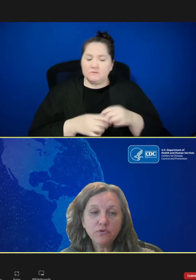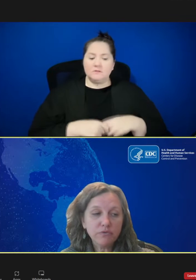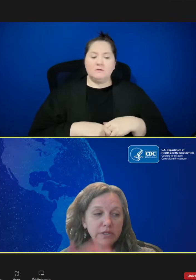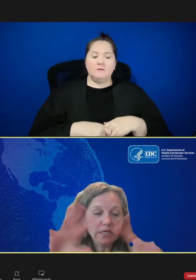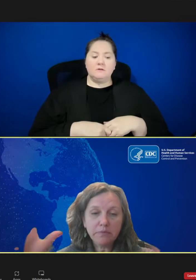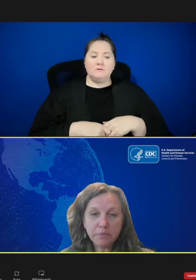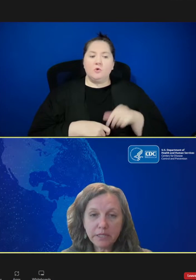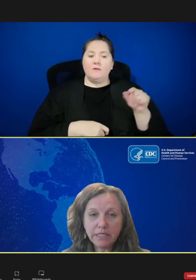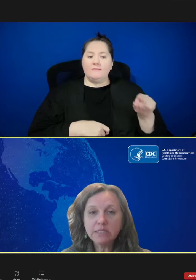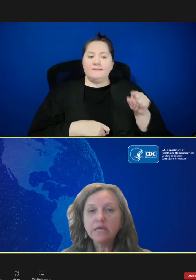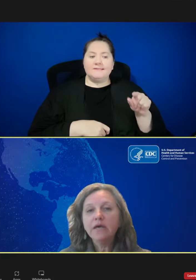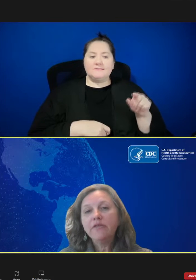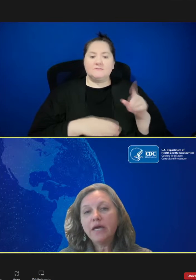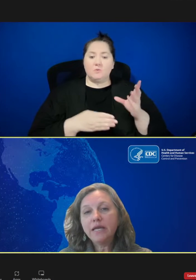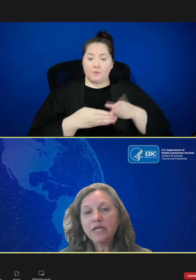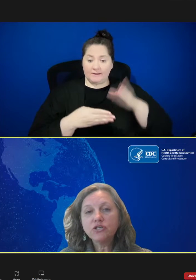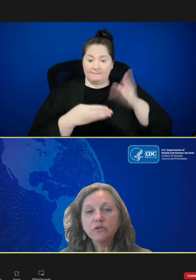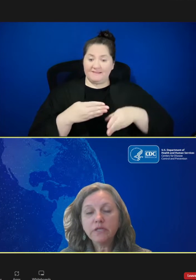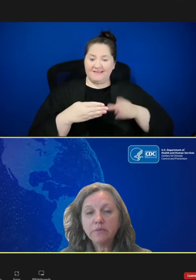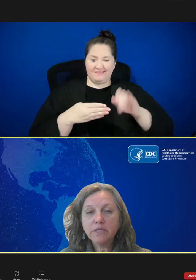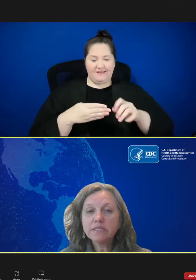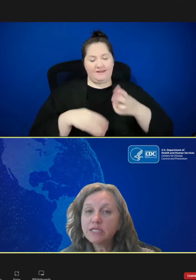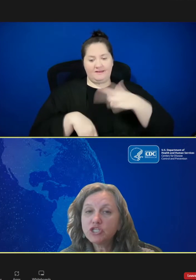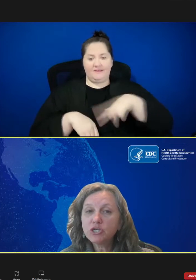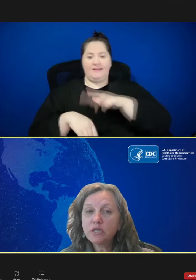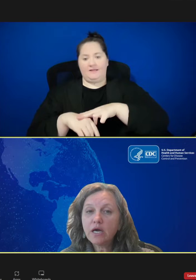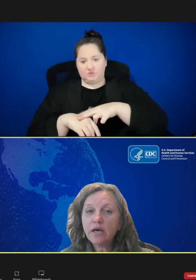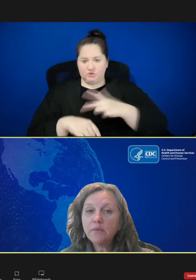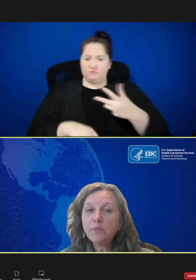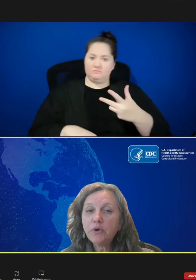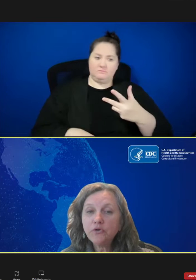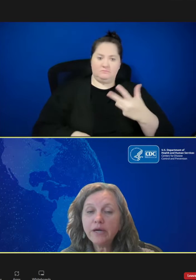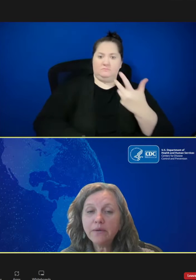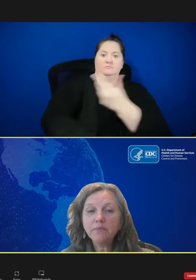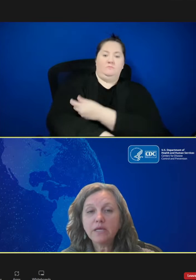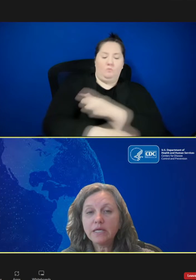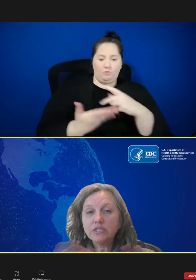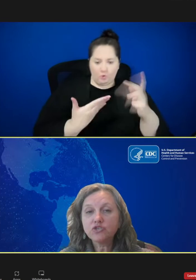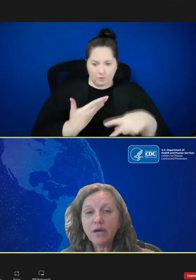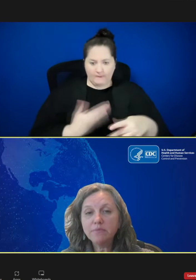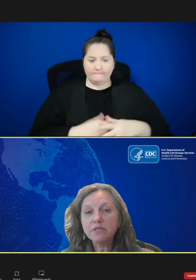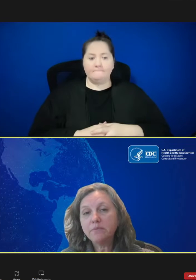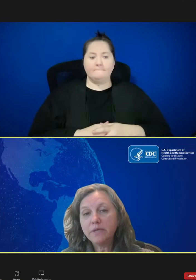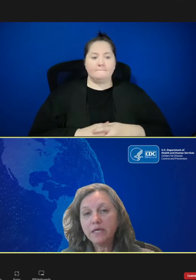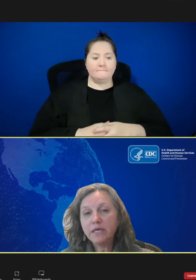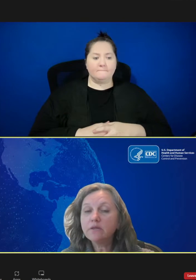really complete that national immunization program that I described at the beginning,